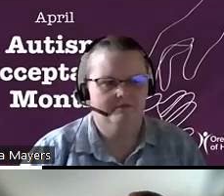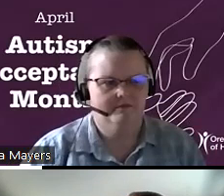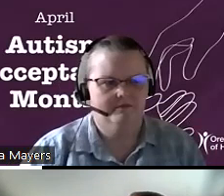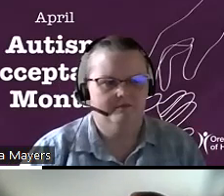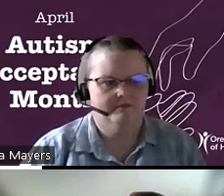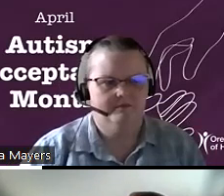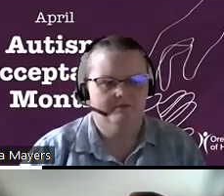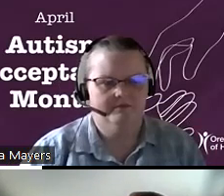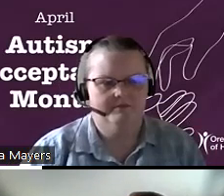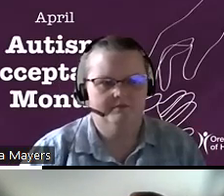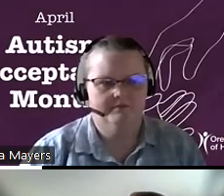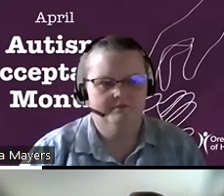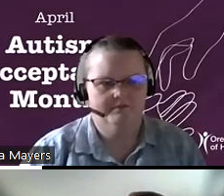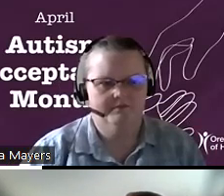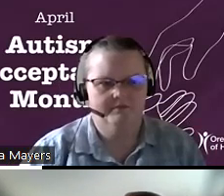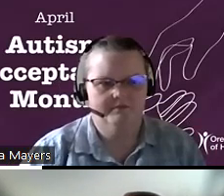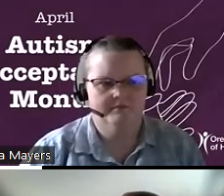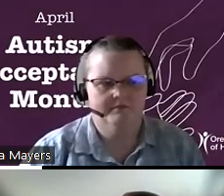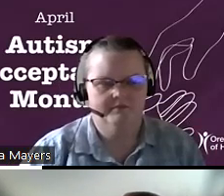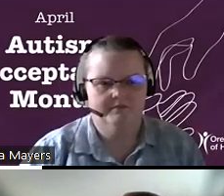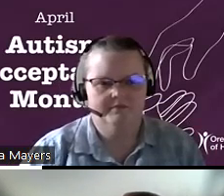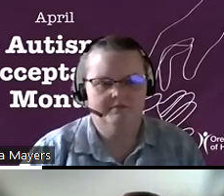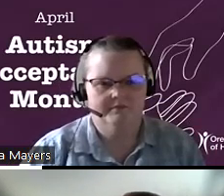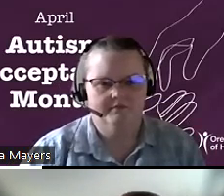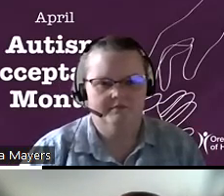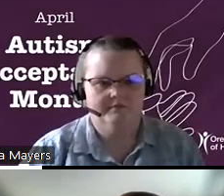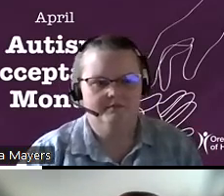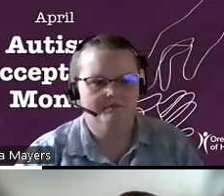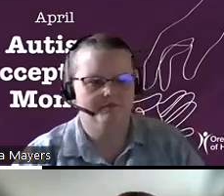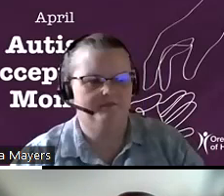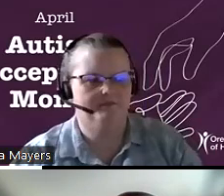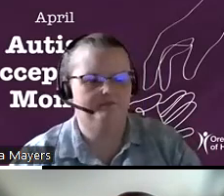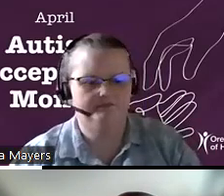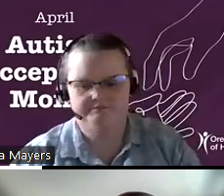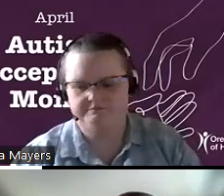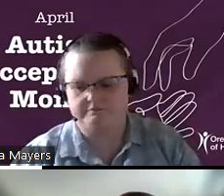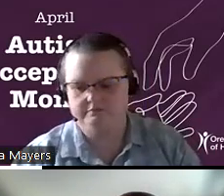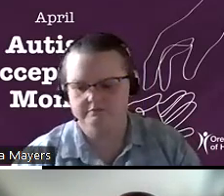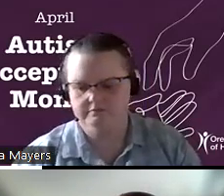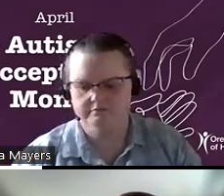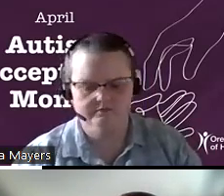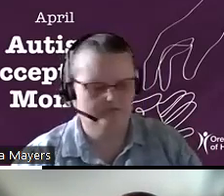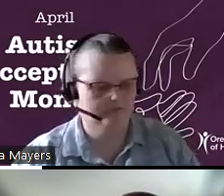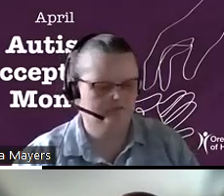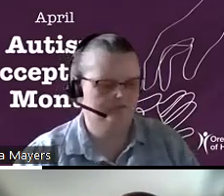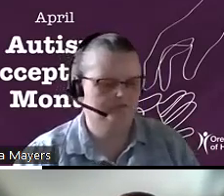BY PART-TIME, 25 HOURS A WEEK IS WHAT THAT COVERS. THAT SHOULD ALLOW FAMILIES TIME THEY